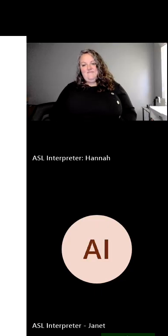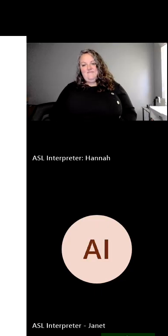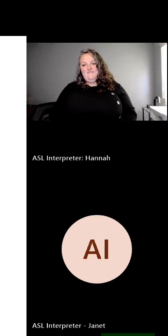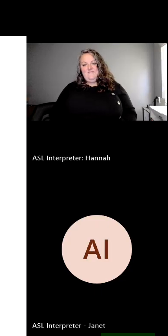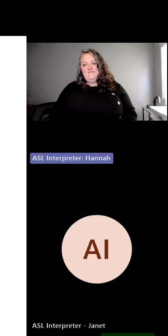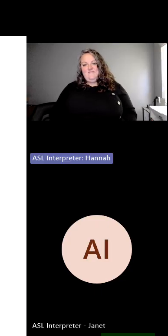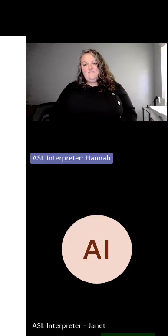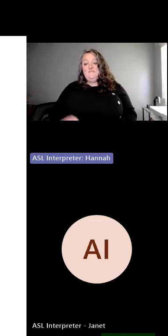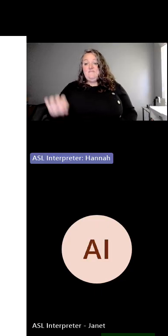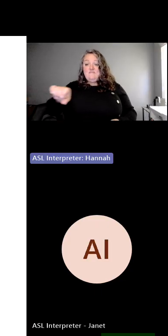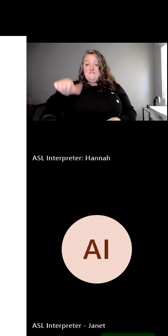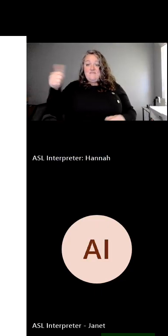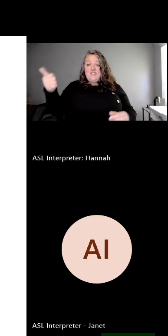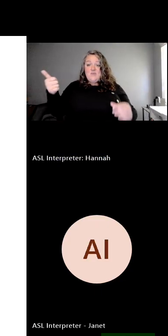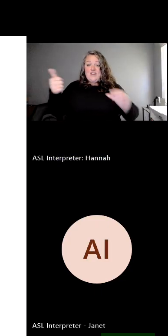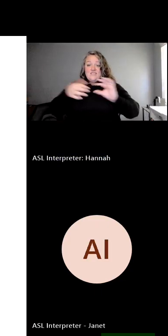Anyone else in the room, online?